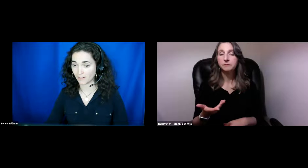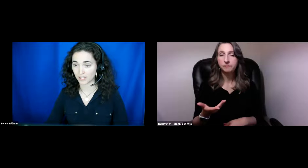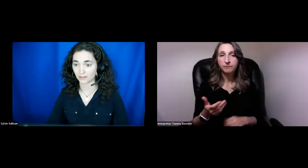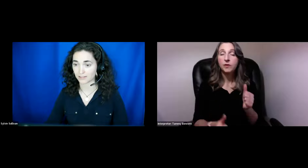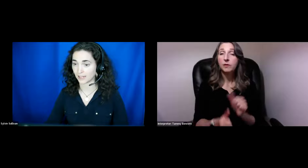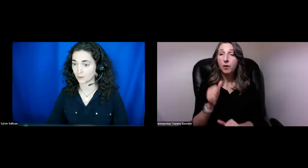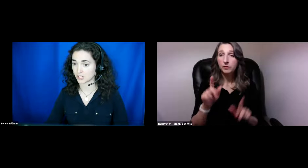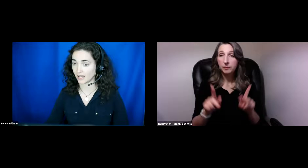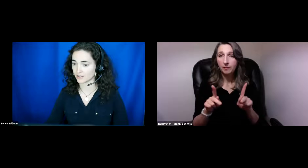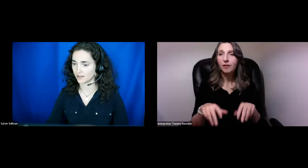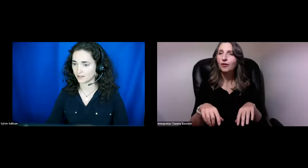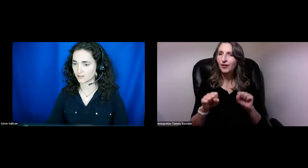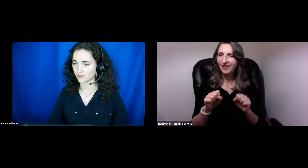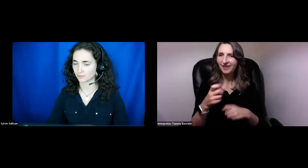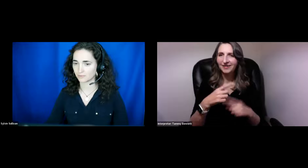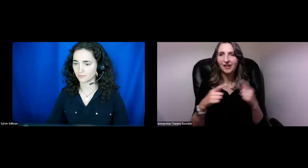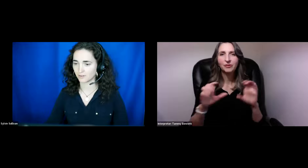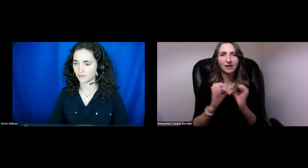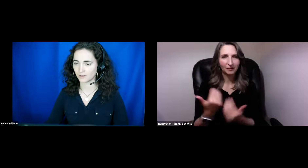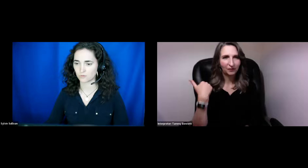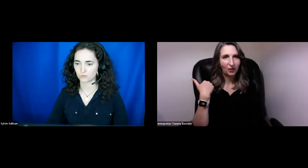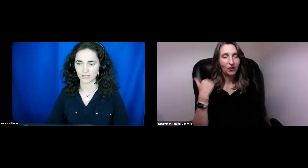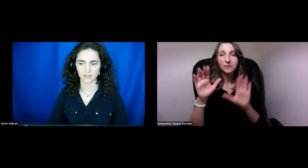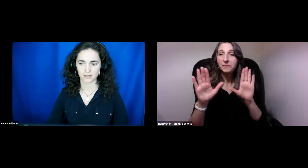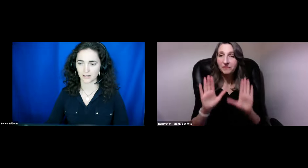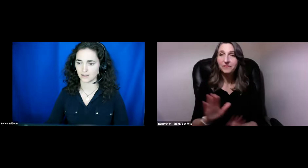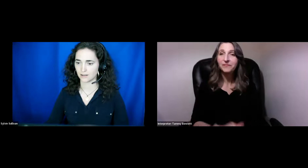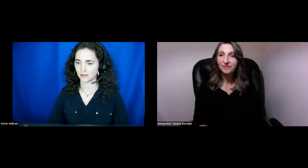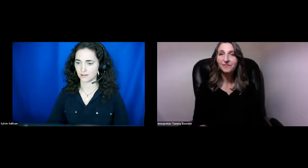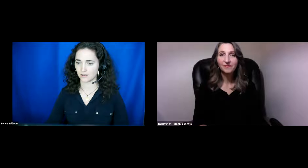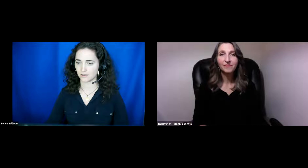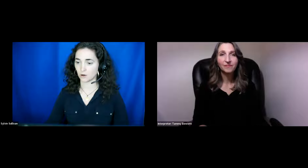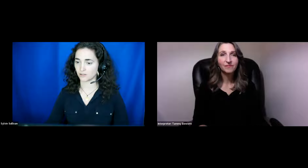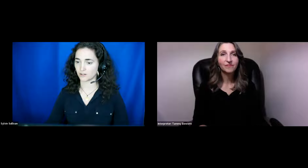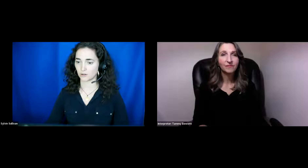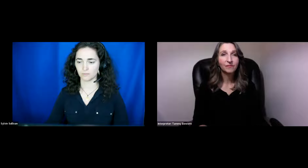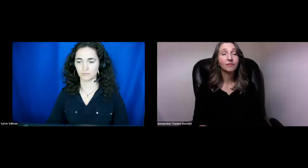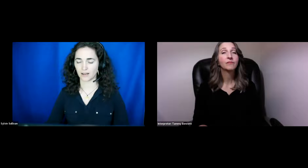people have taken a sign language class. That's awesome, great, and oh, there you go!